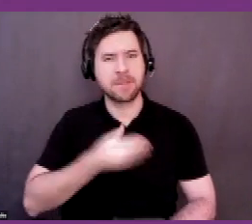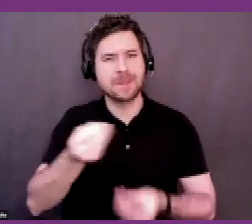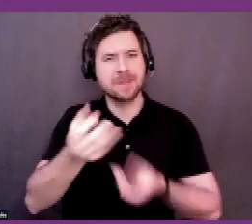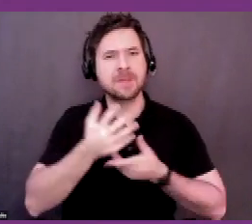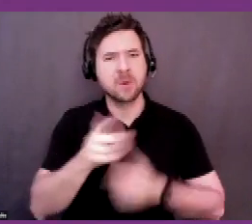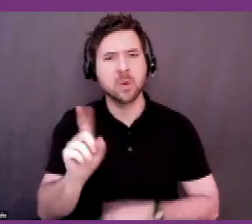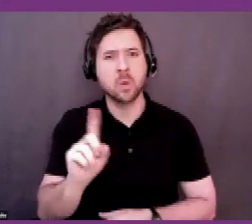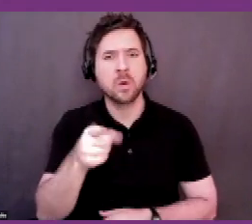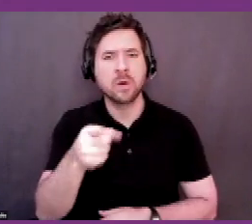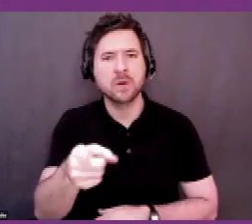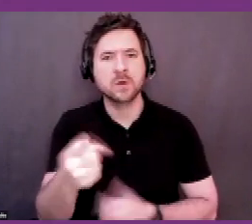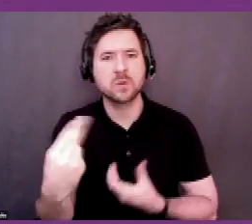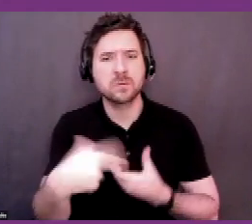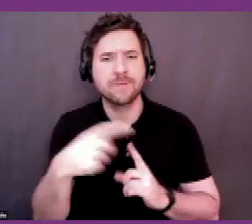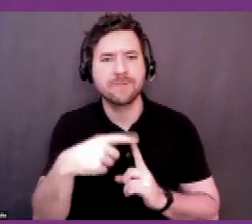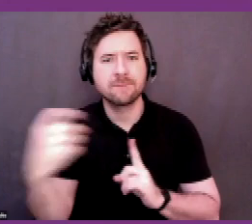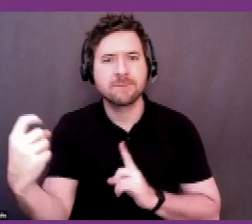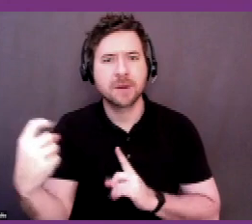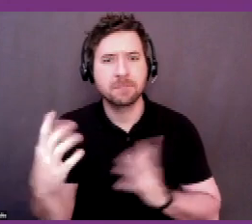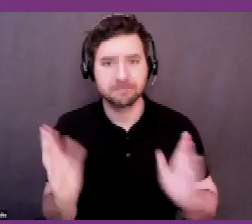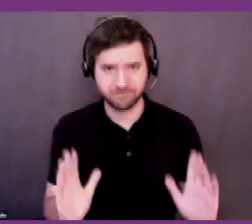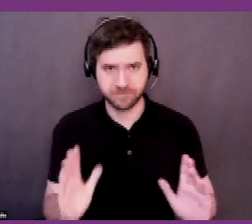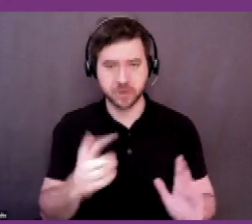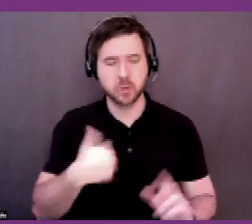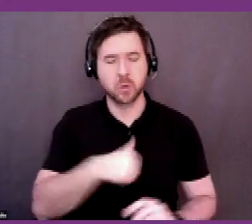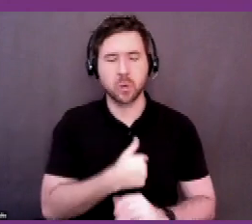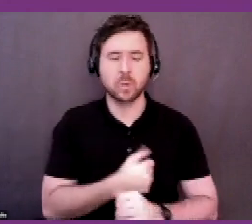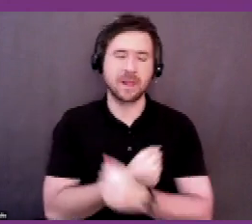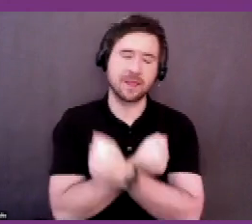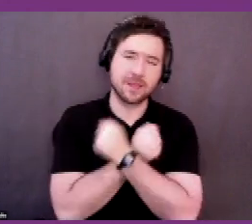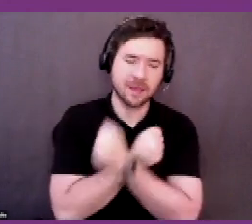We'd love to see where folks are joining us from.